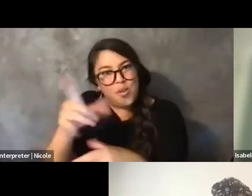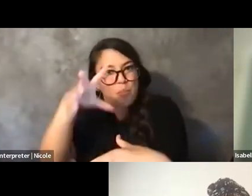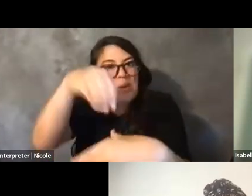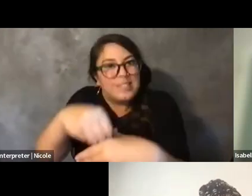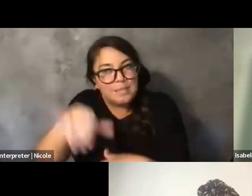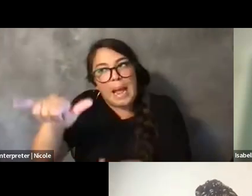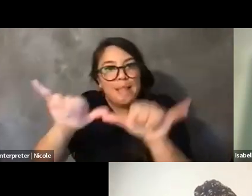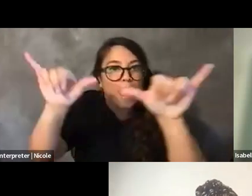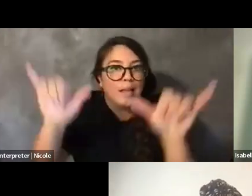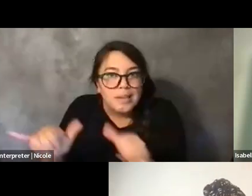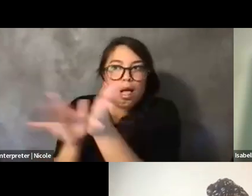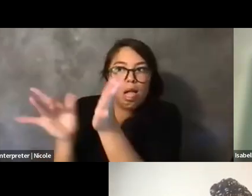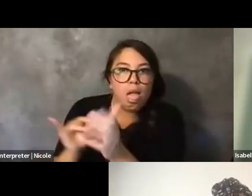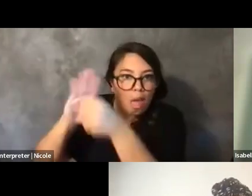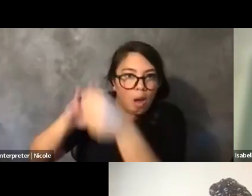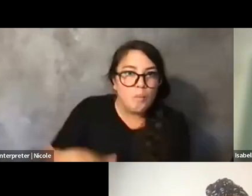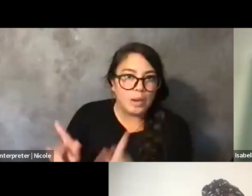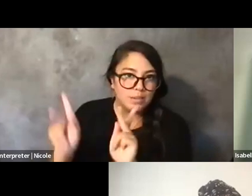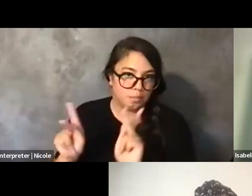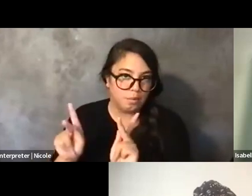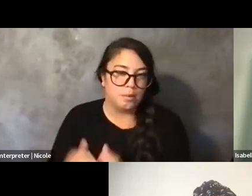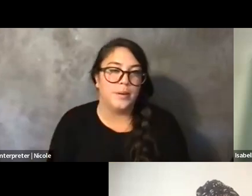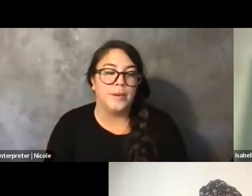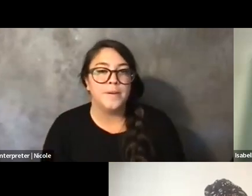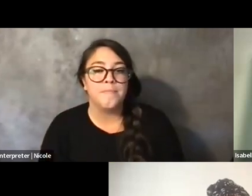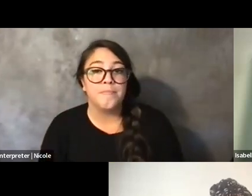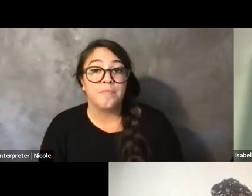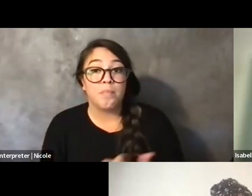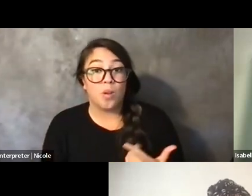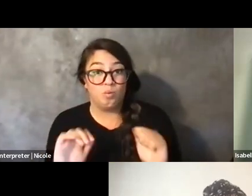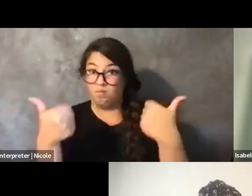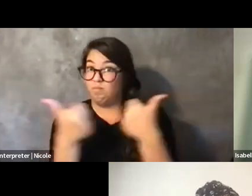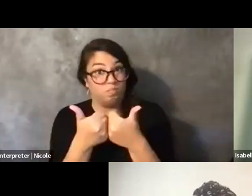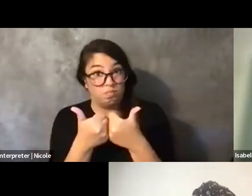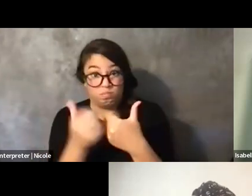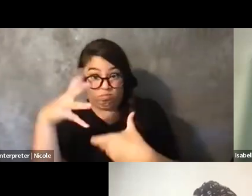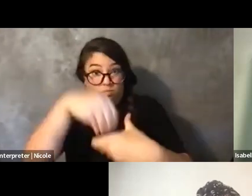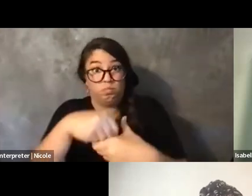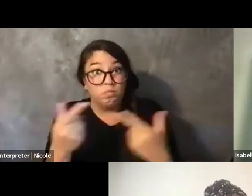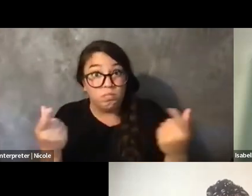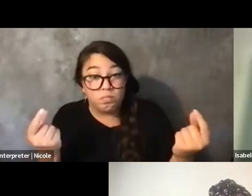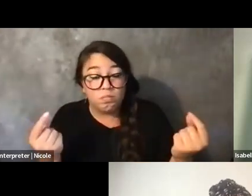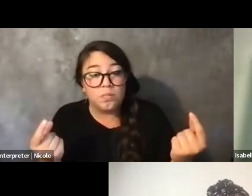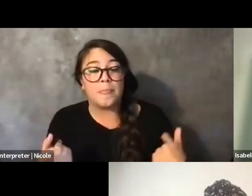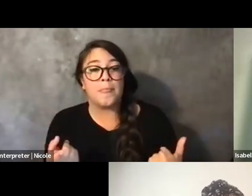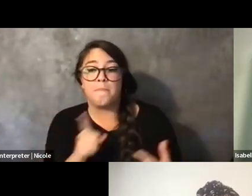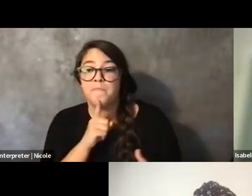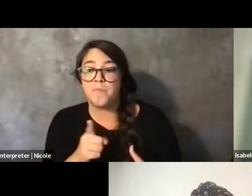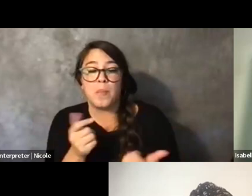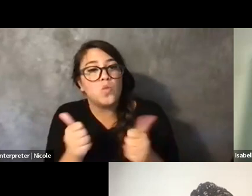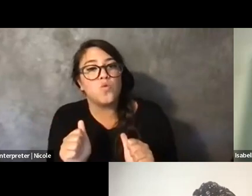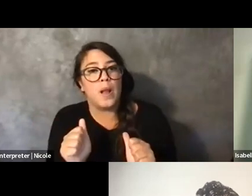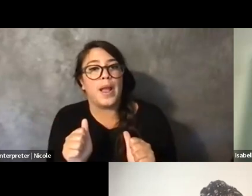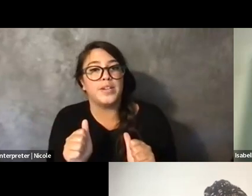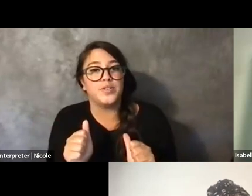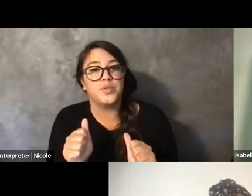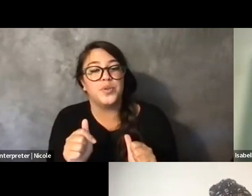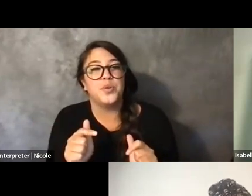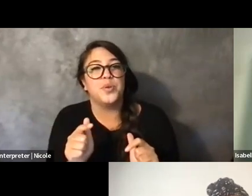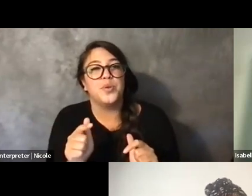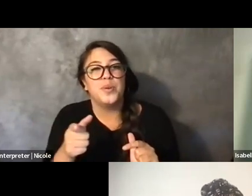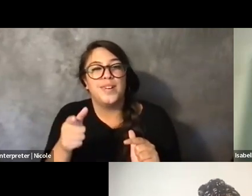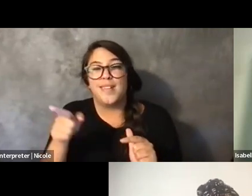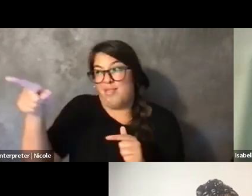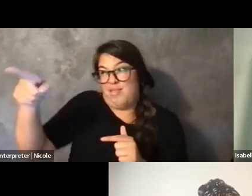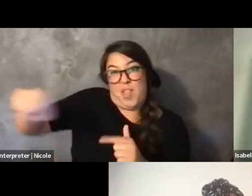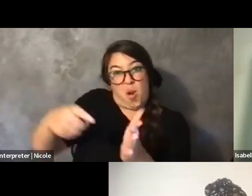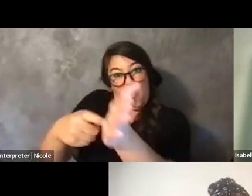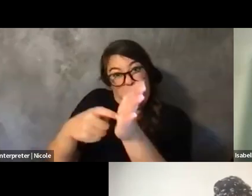And part of the challenge here is getting it to tick the boxes without being extractive.